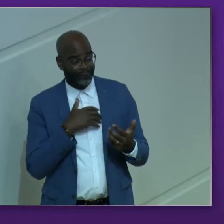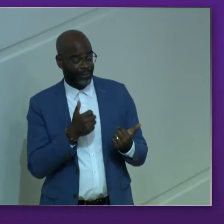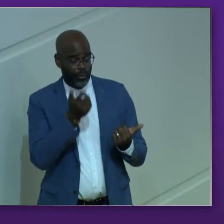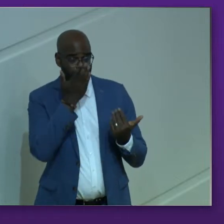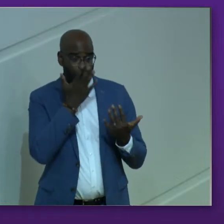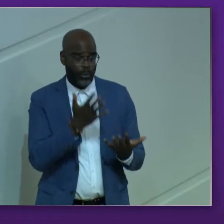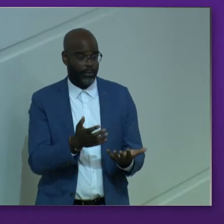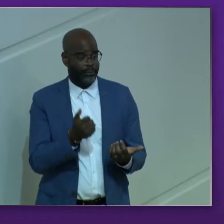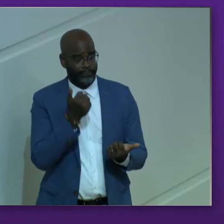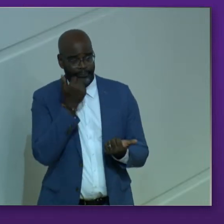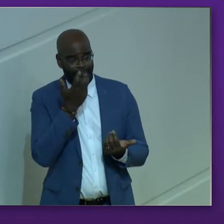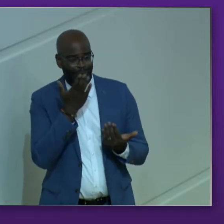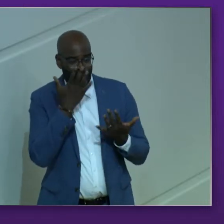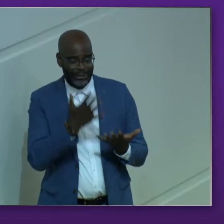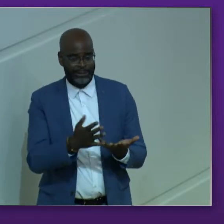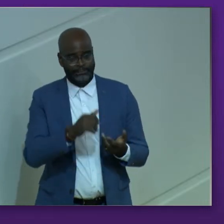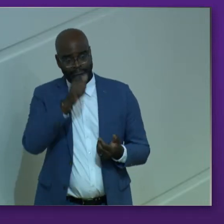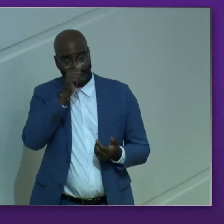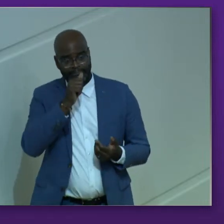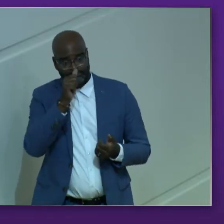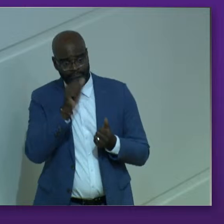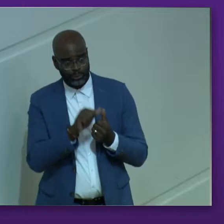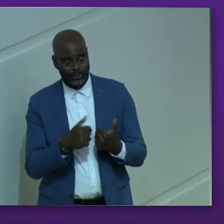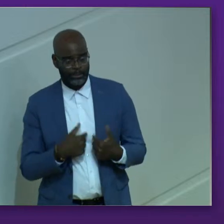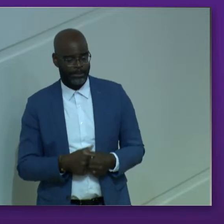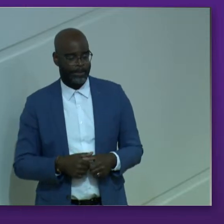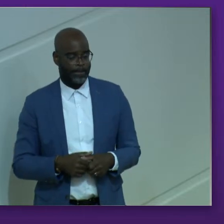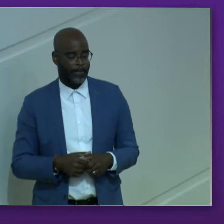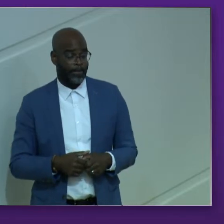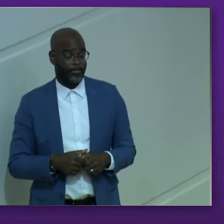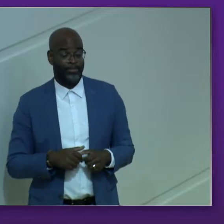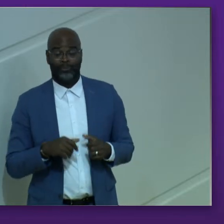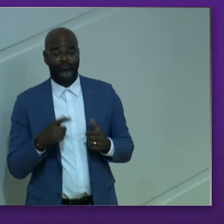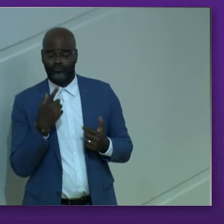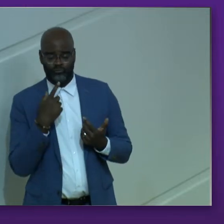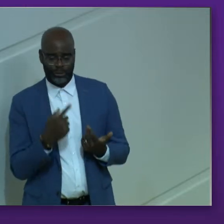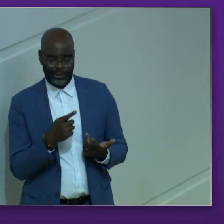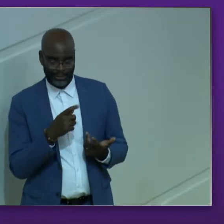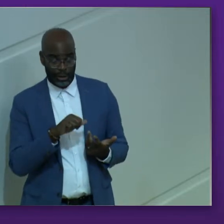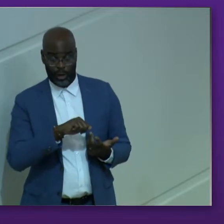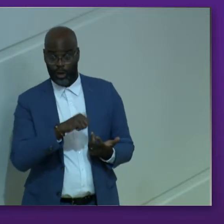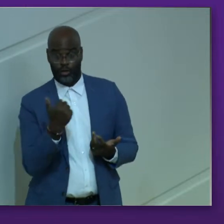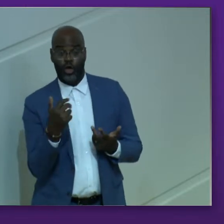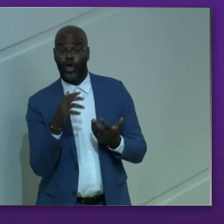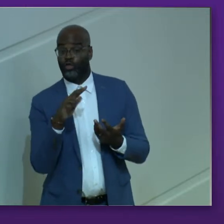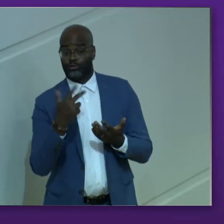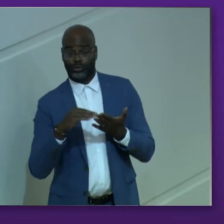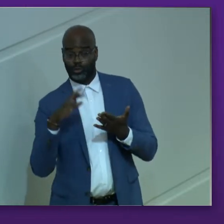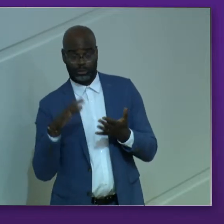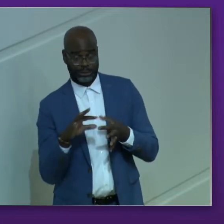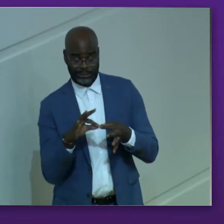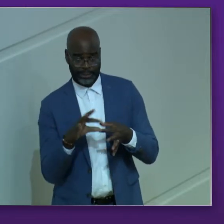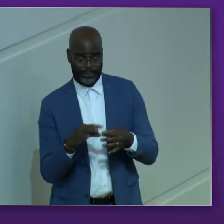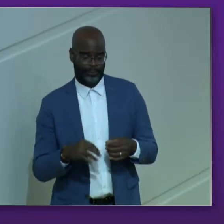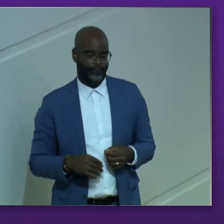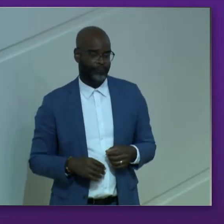TANNER SHOWN IN HELPING ME AND HELP WARM FRIENDLY AND PATIENT SHE WAS.